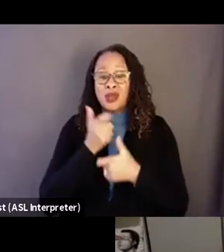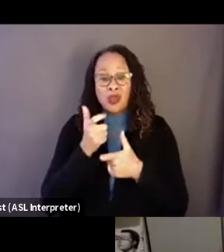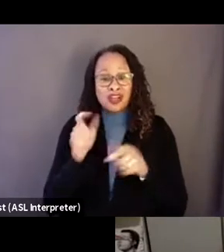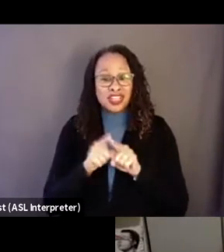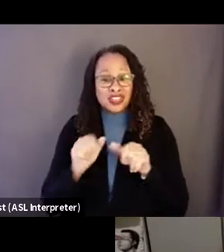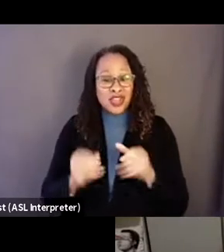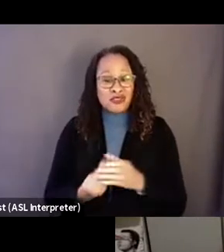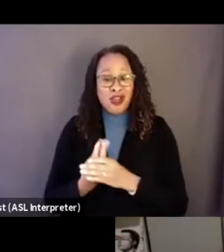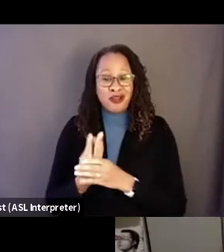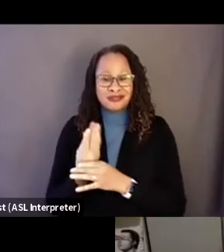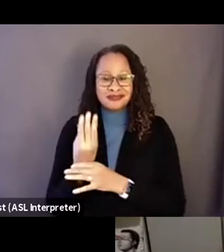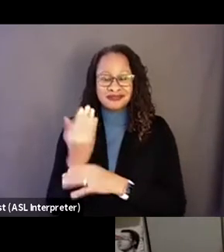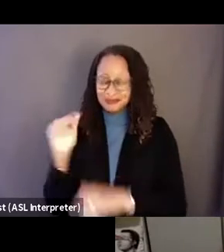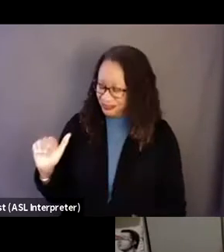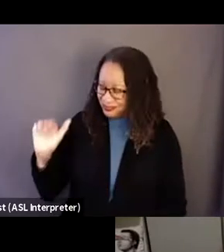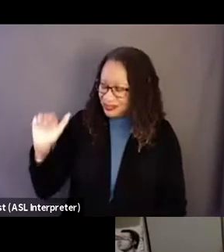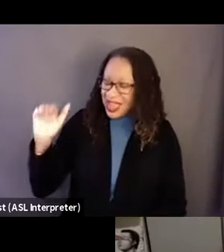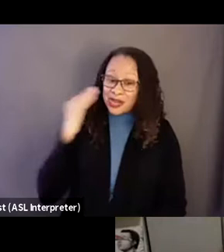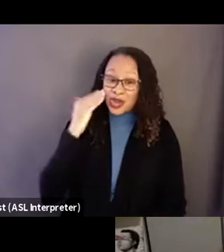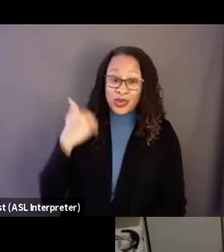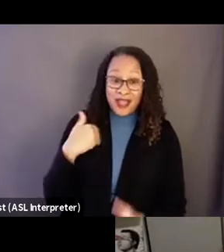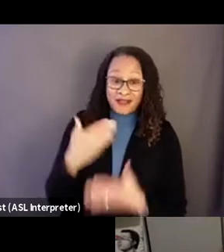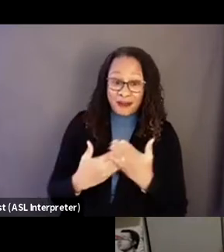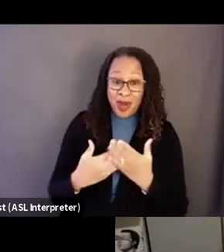knowing that you had a part, or you had a hand in that.